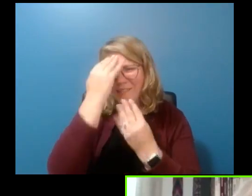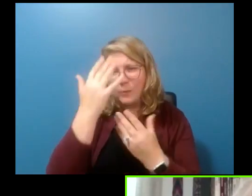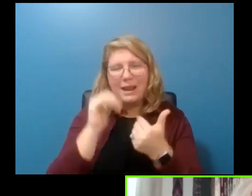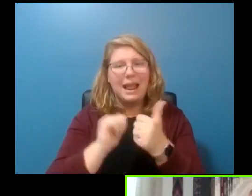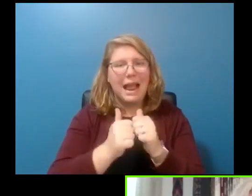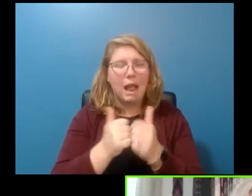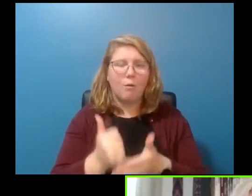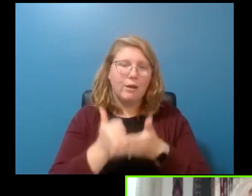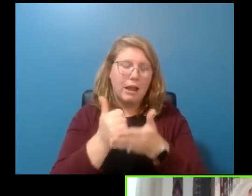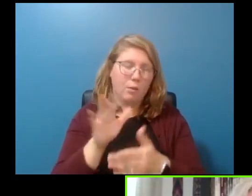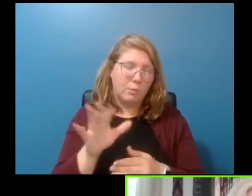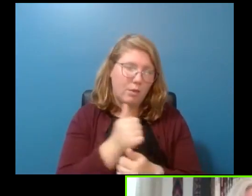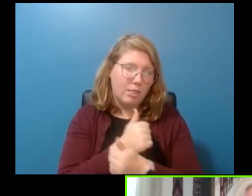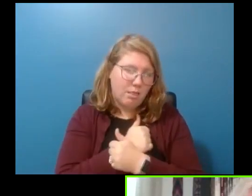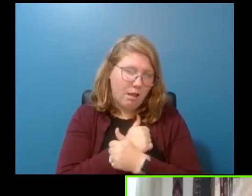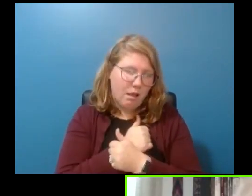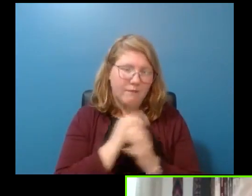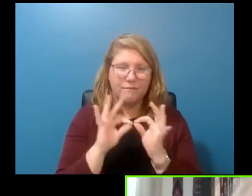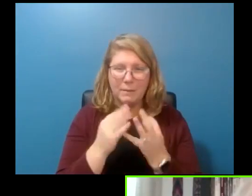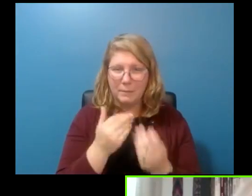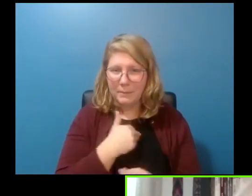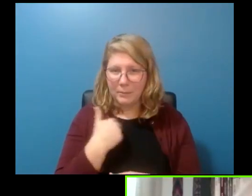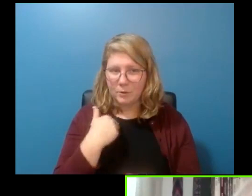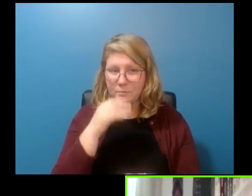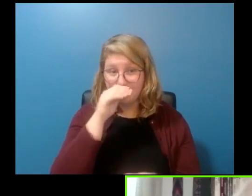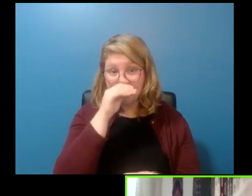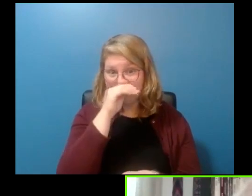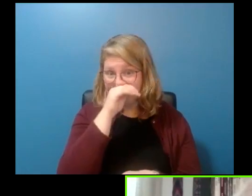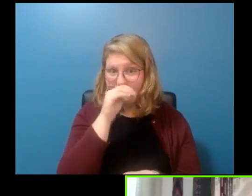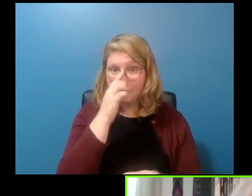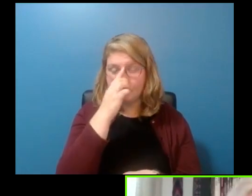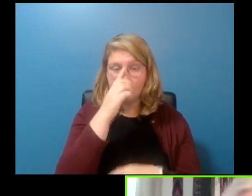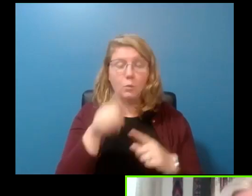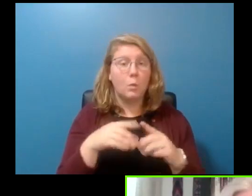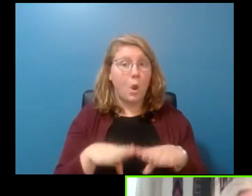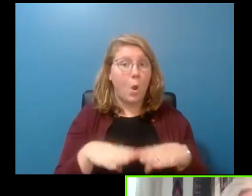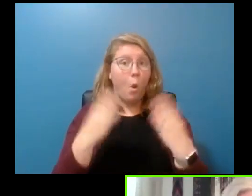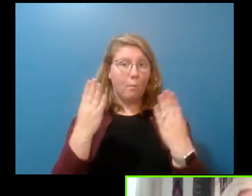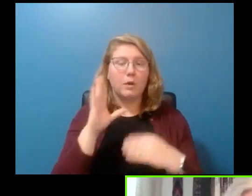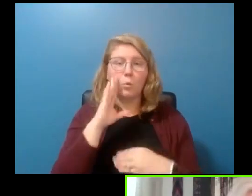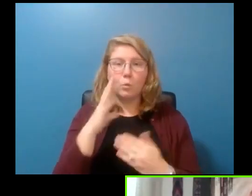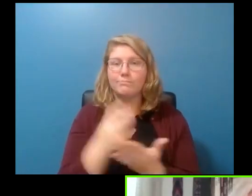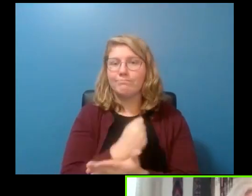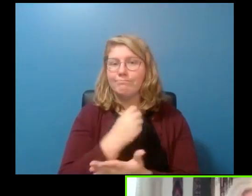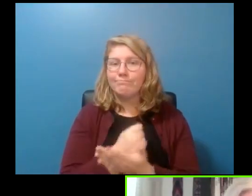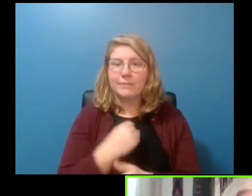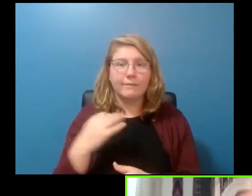the Disability HUB. Marcy LaCroix: You mentioned when you were talking about the